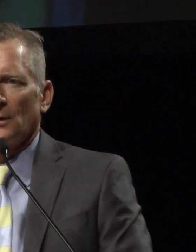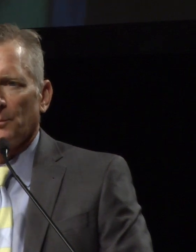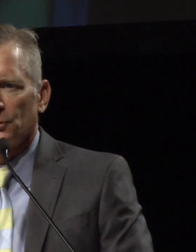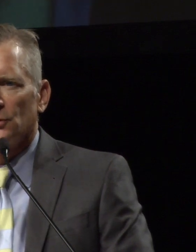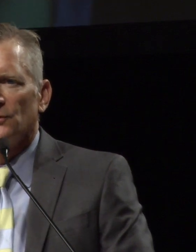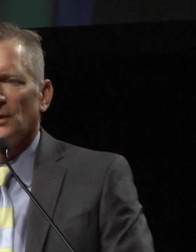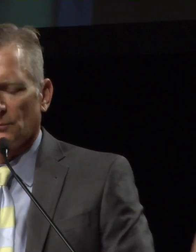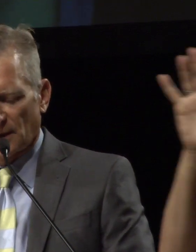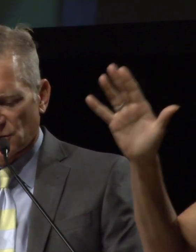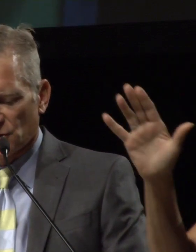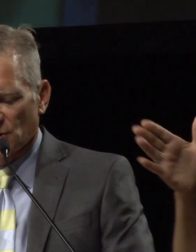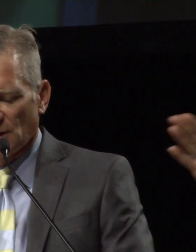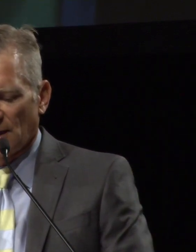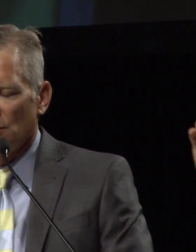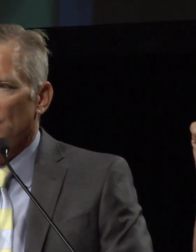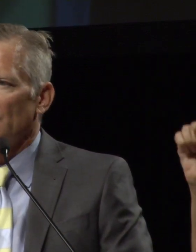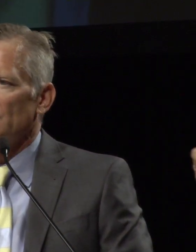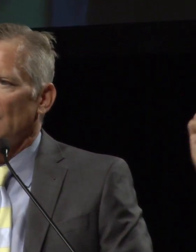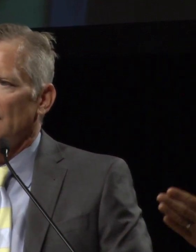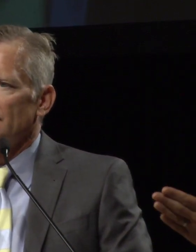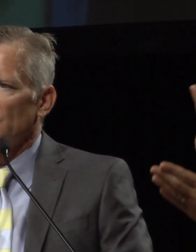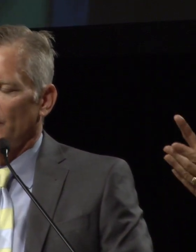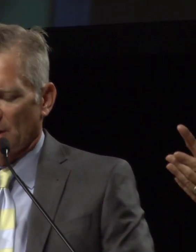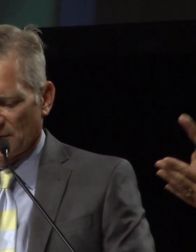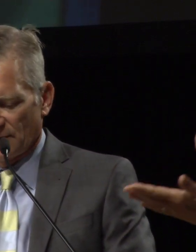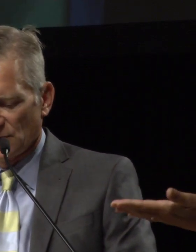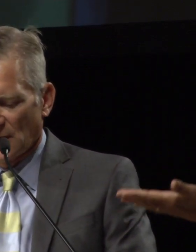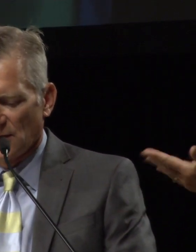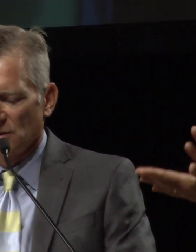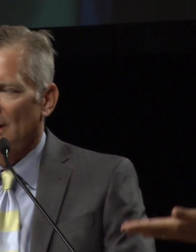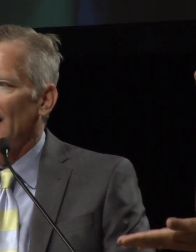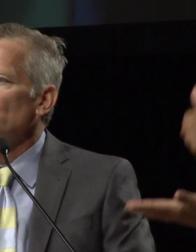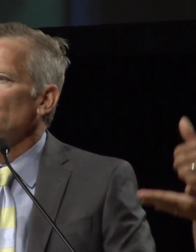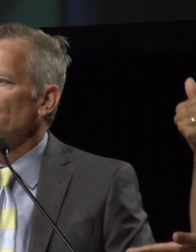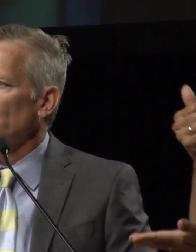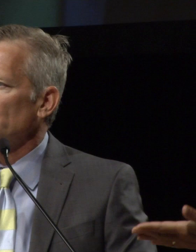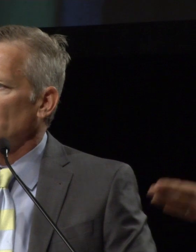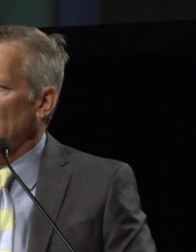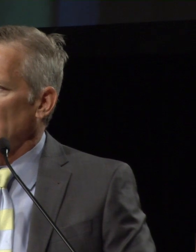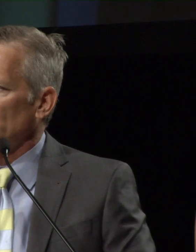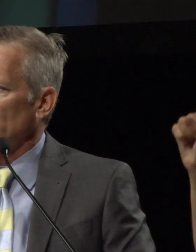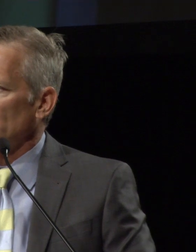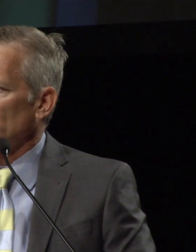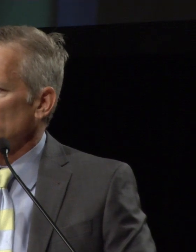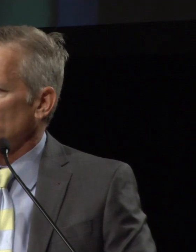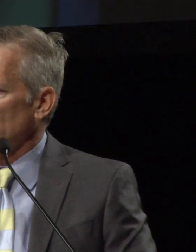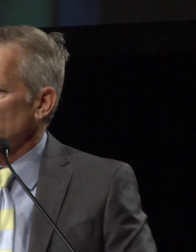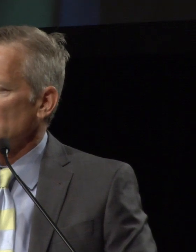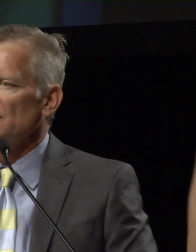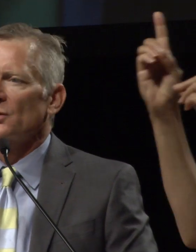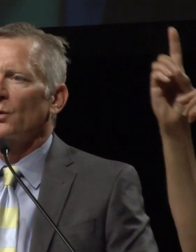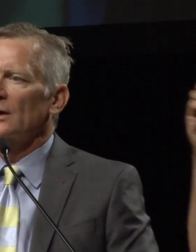APPROVED AND REGISTERED AT NEW YORK STATE DEPARTMENT OF EDUCATION AS A RESULT OF THE CALENDAR CONVERSION PROCESS.